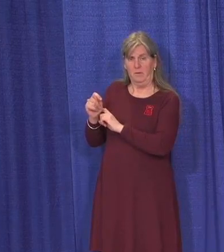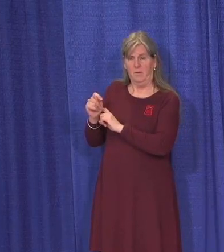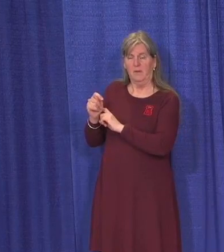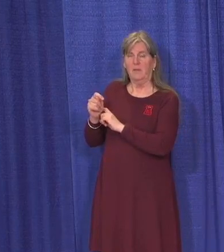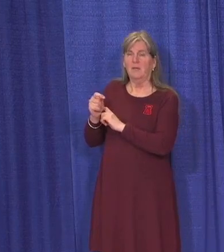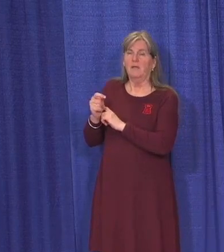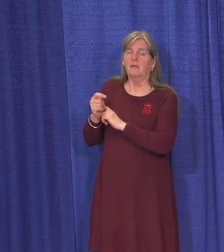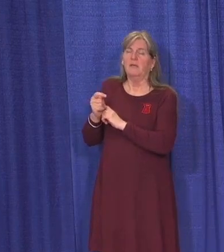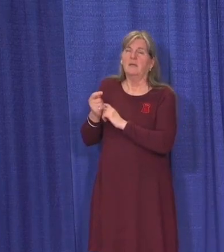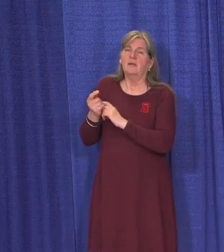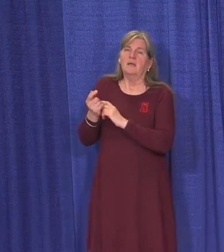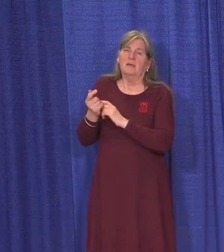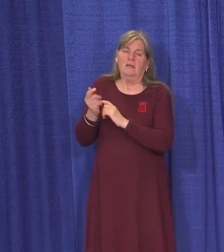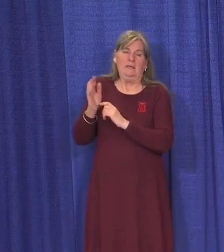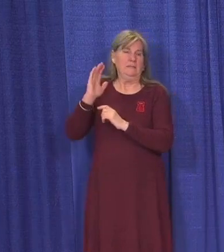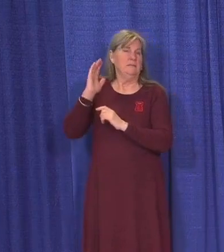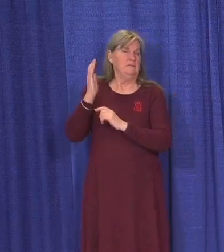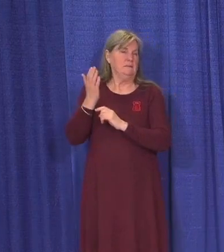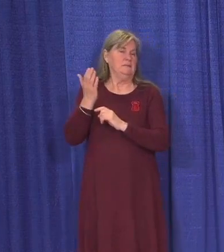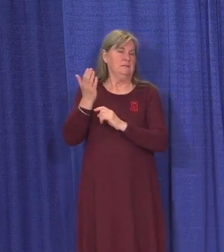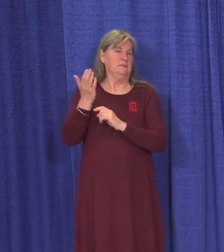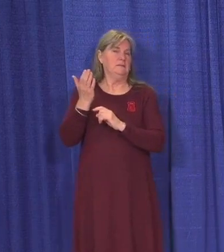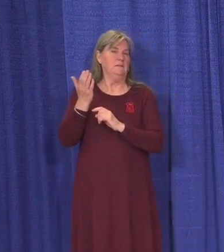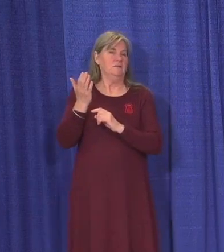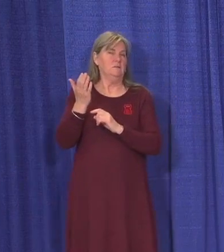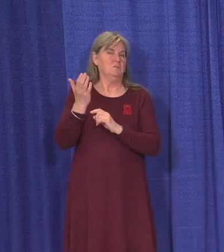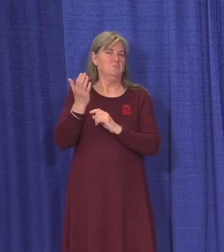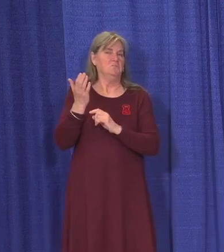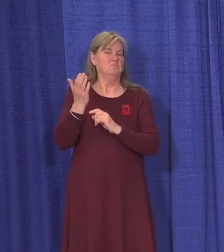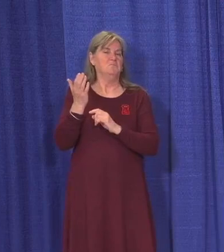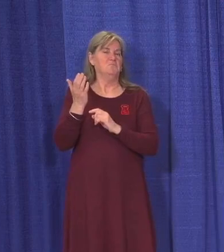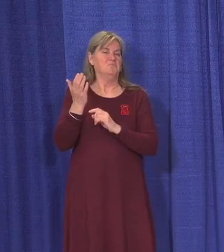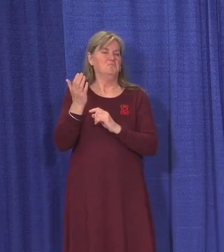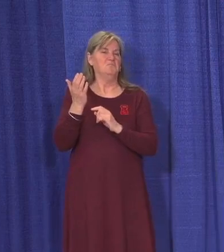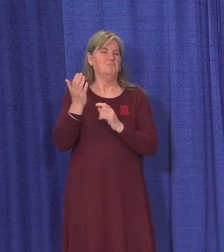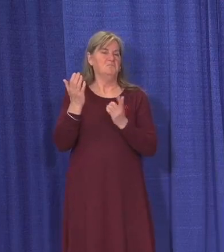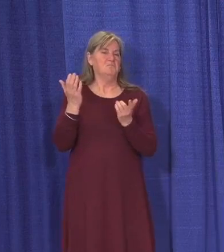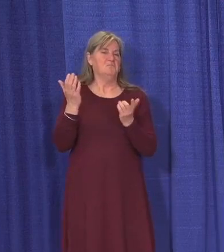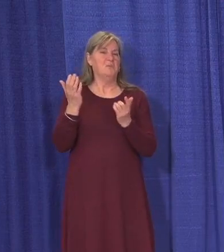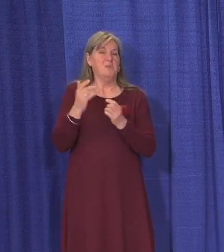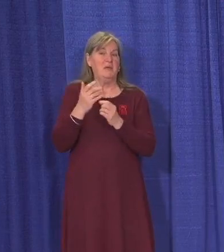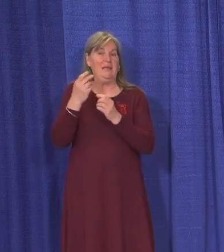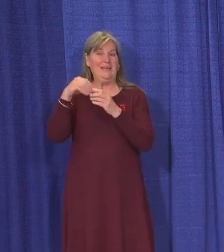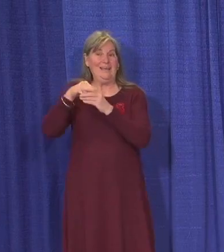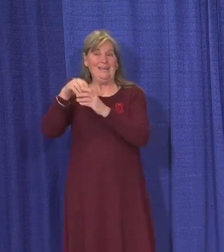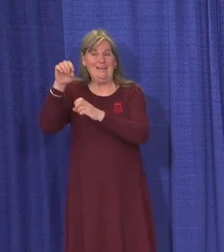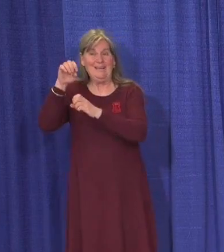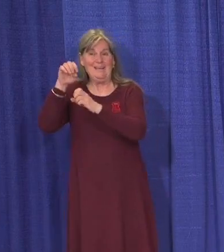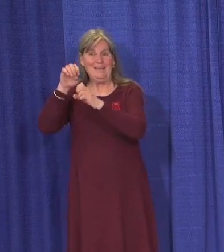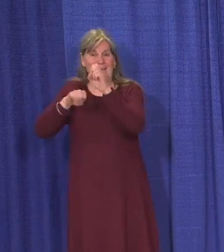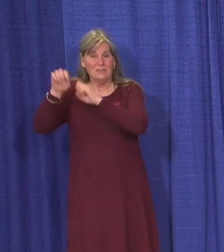increasing evidence that vaccines are protective against